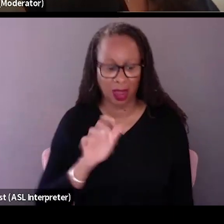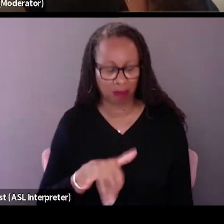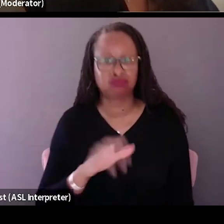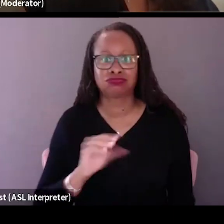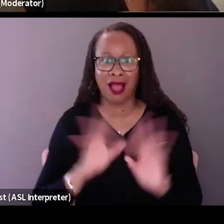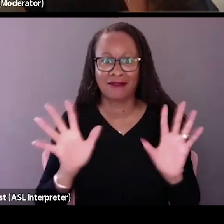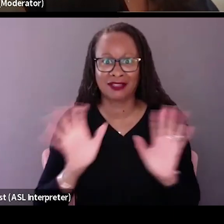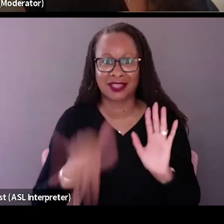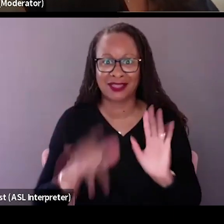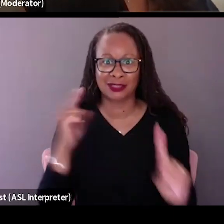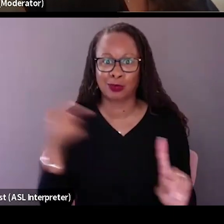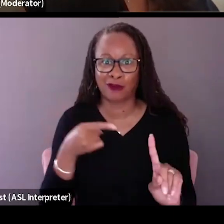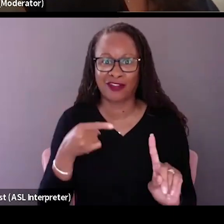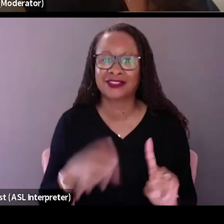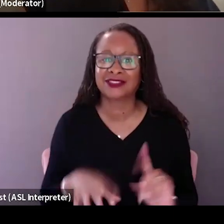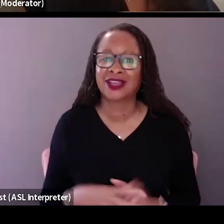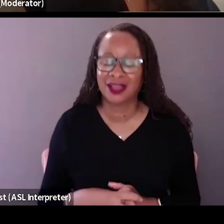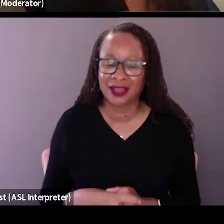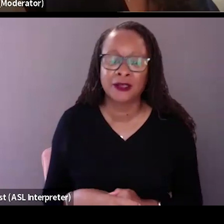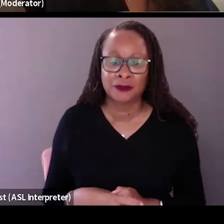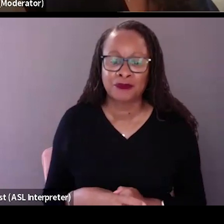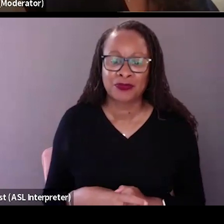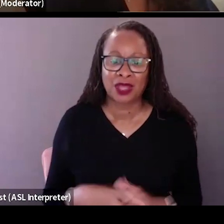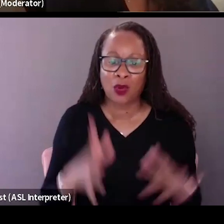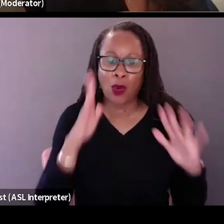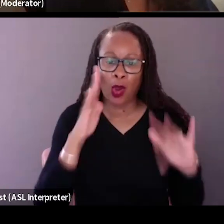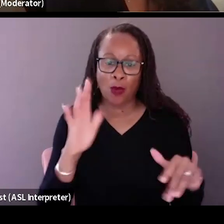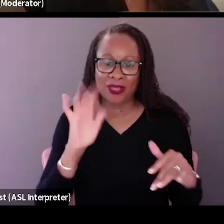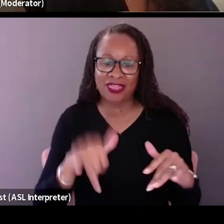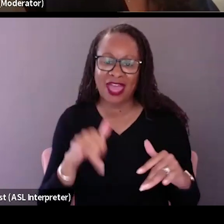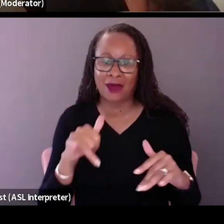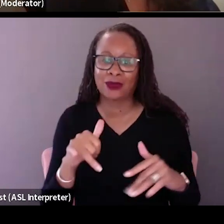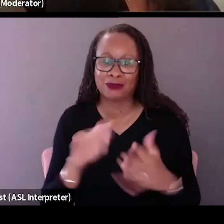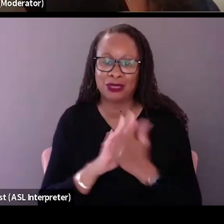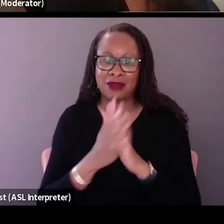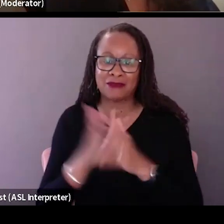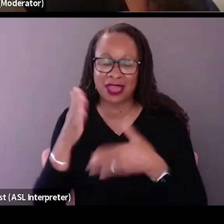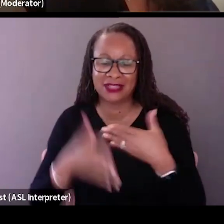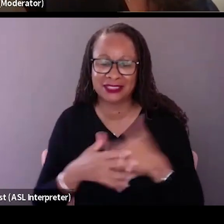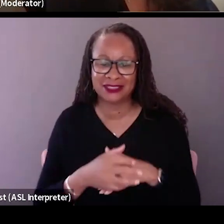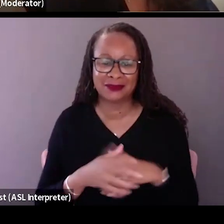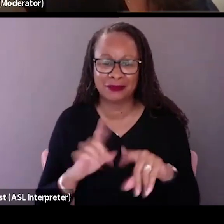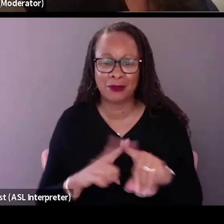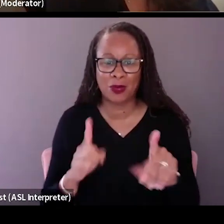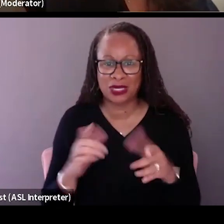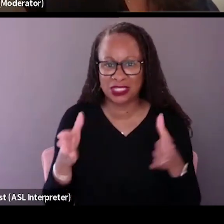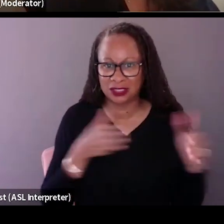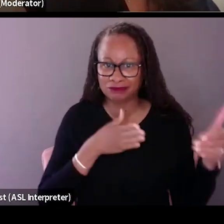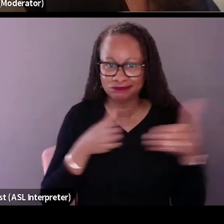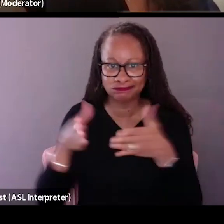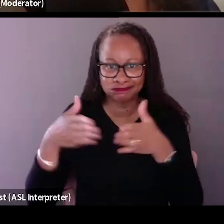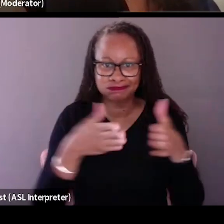We were hoping, I think that that would be an ending, but we just had to navigate it, I think with Netflix too.